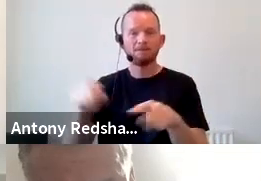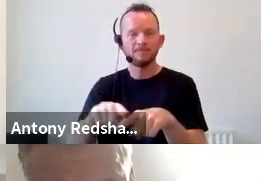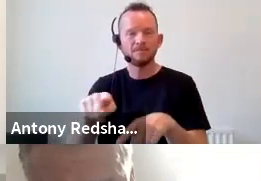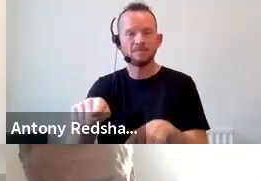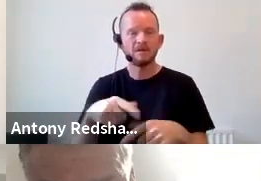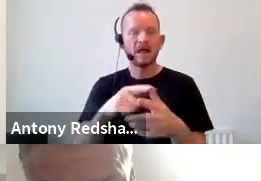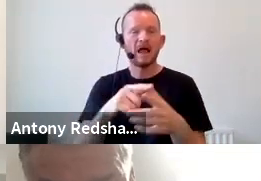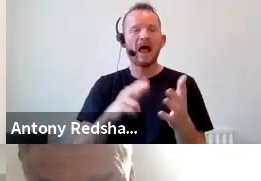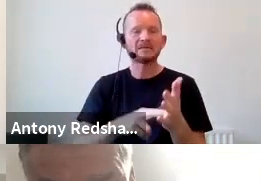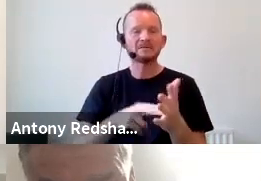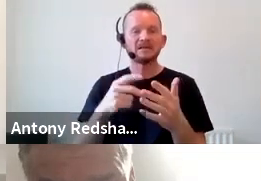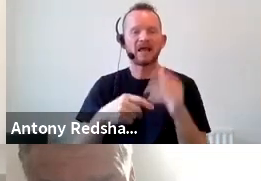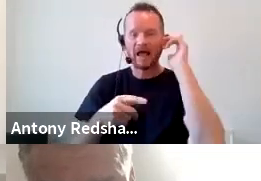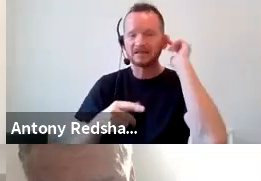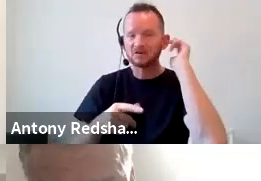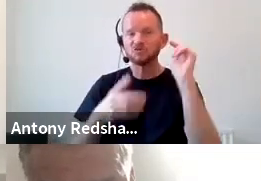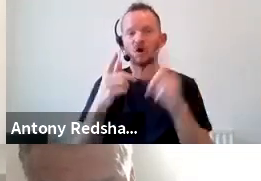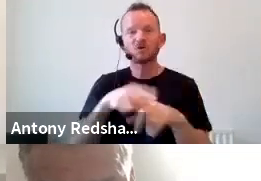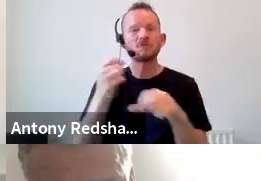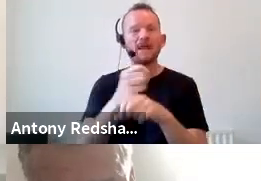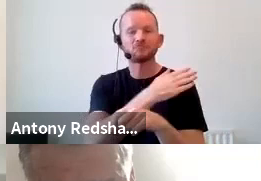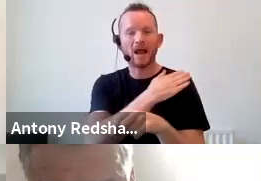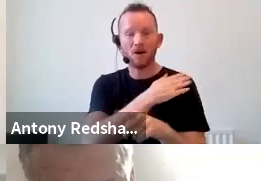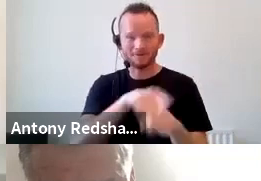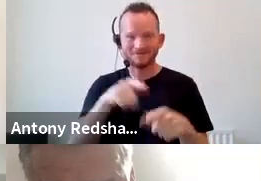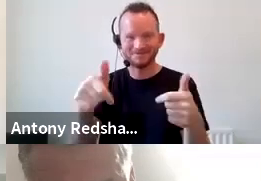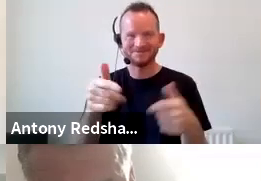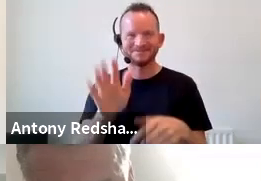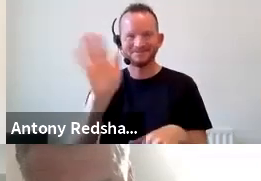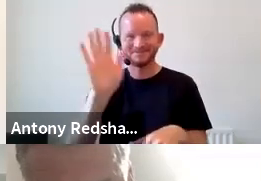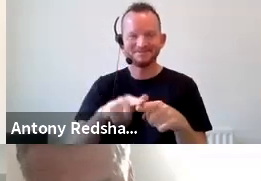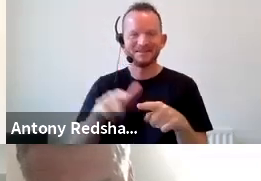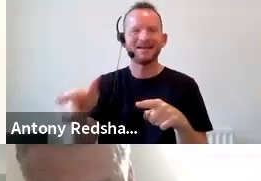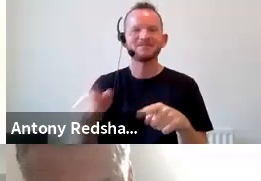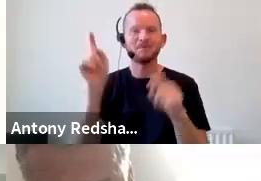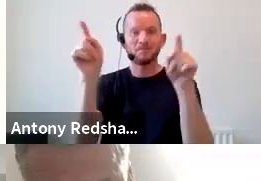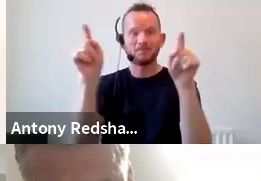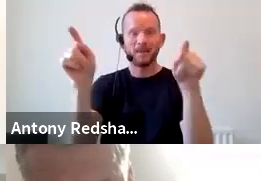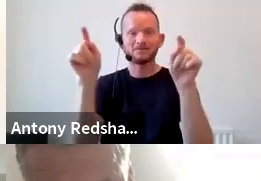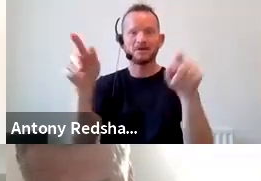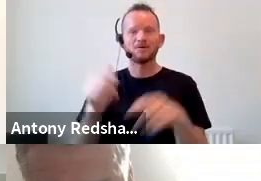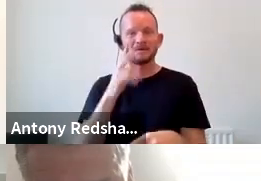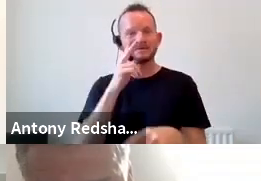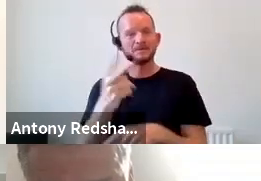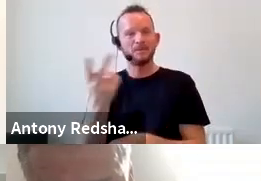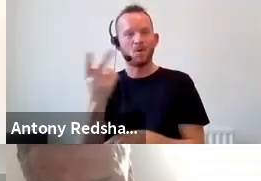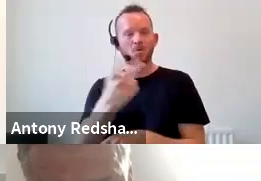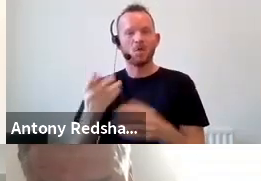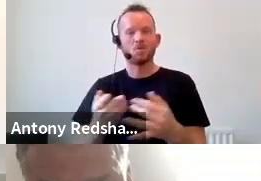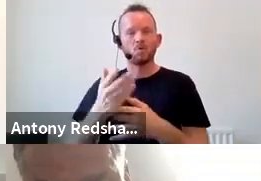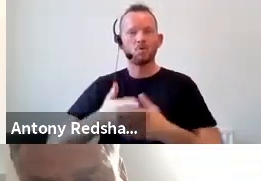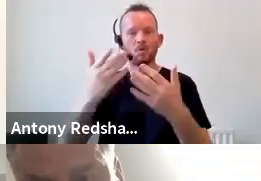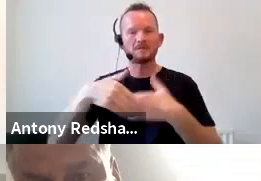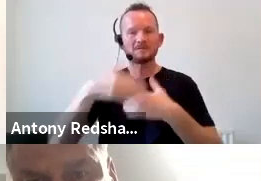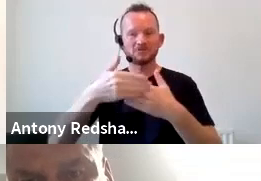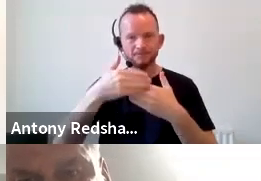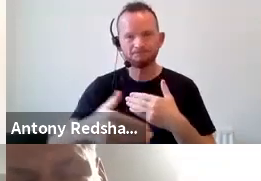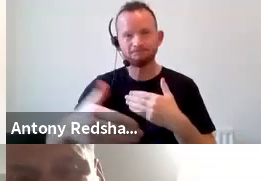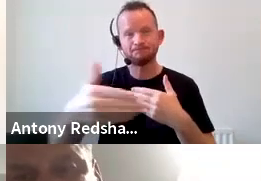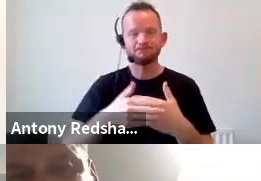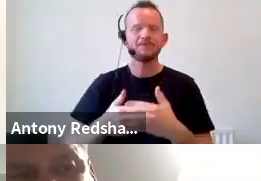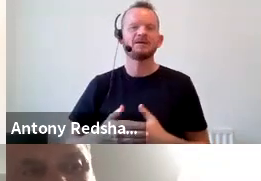This is Andy, Anthony retro sorry, and Craig Brown, and they should be spotlighted at the top so you should be able to see them throughout the session.